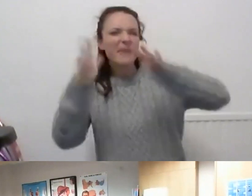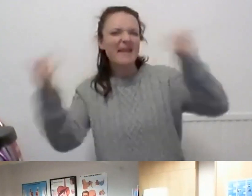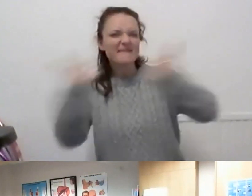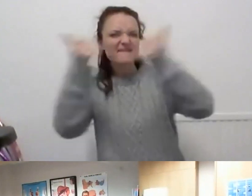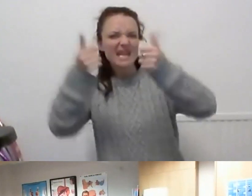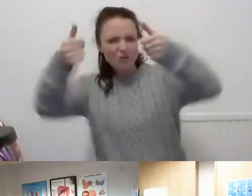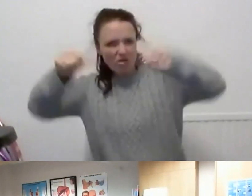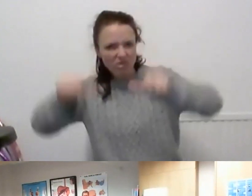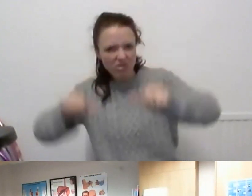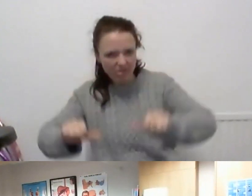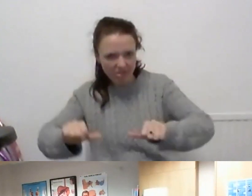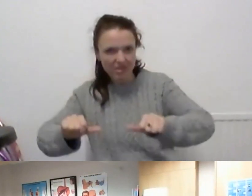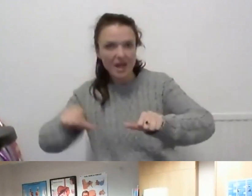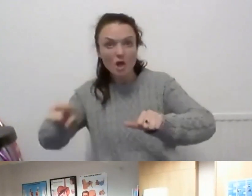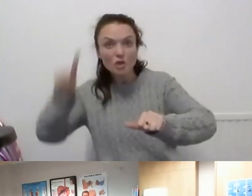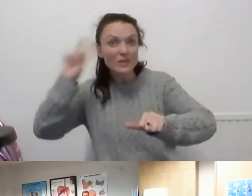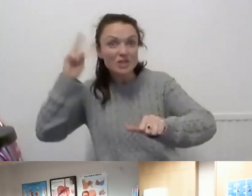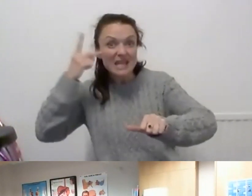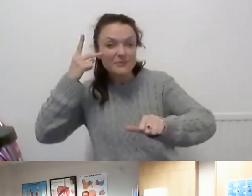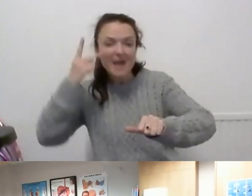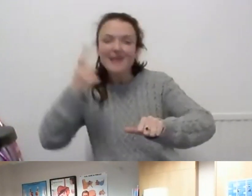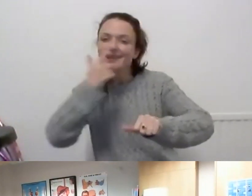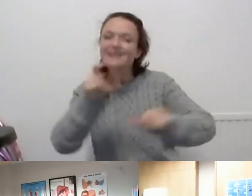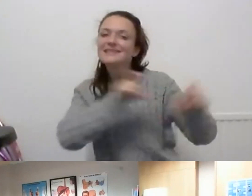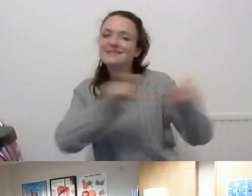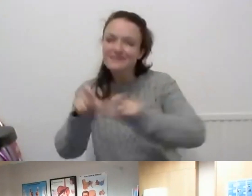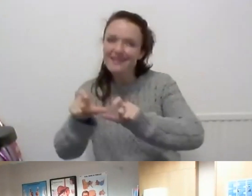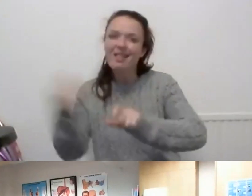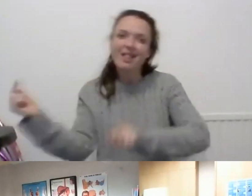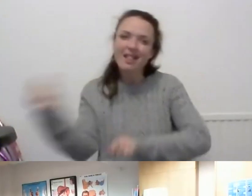time we had some vaccine. I think going back to Charlie's point, I don't think there's a choice.